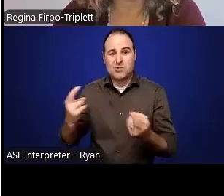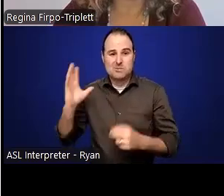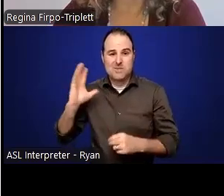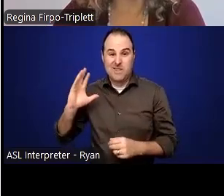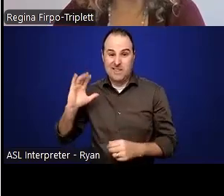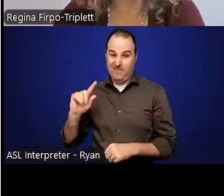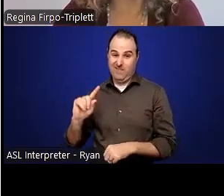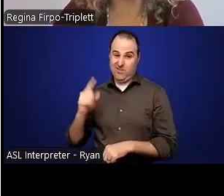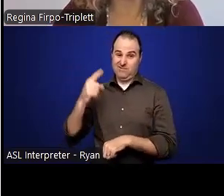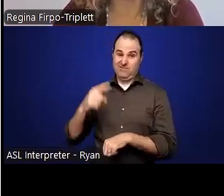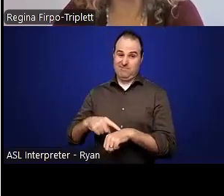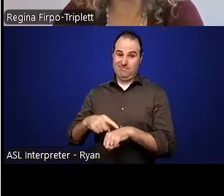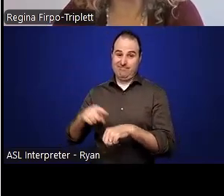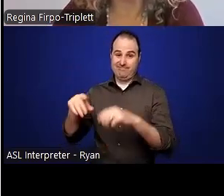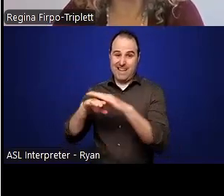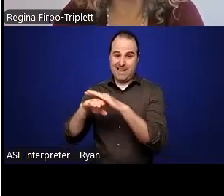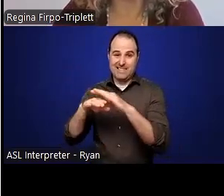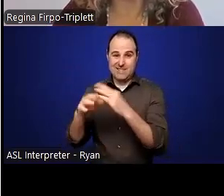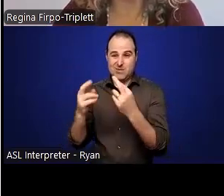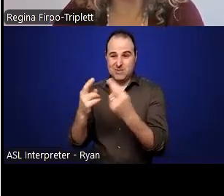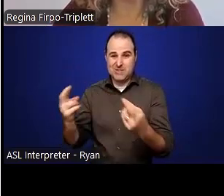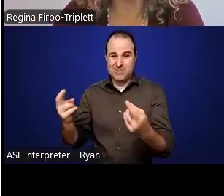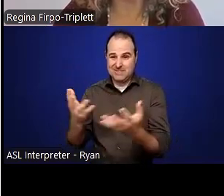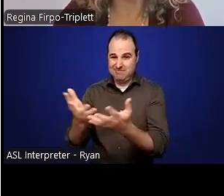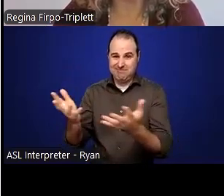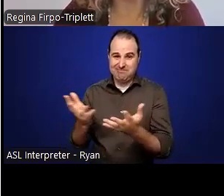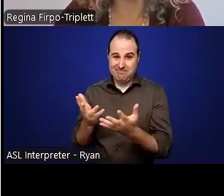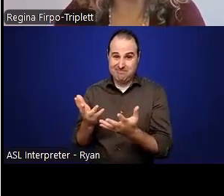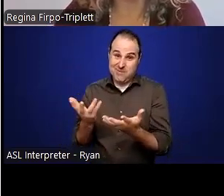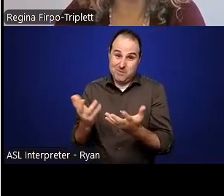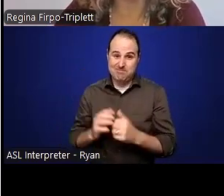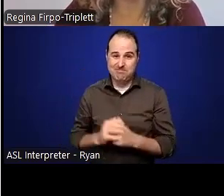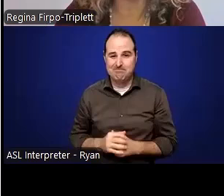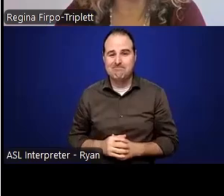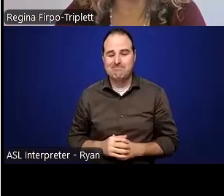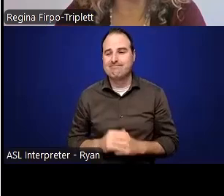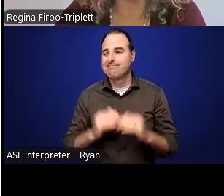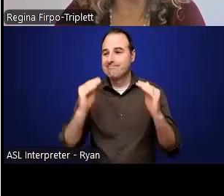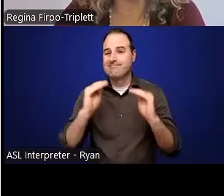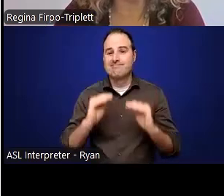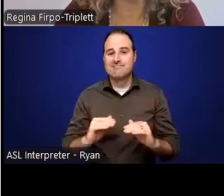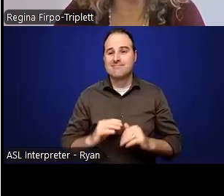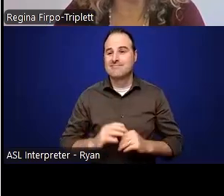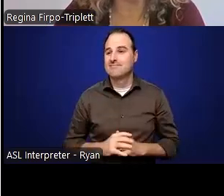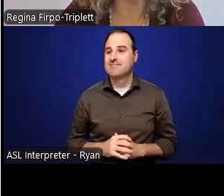related to autism. So we can move on to the next slide. I'll be really quick with this